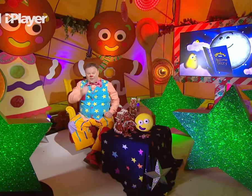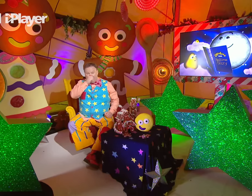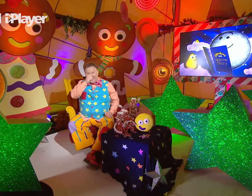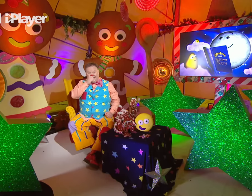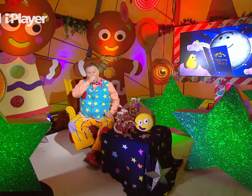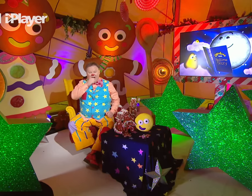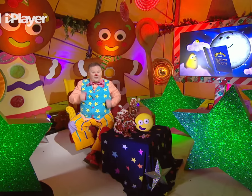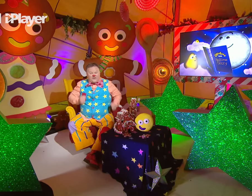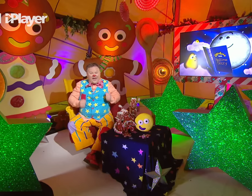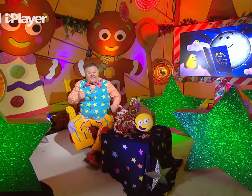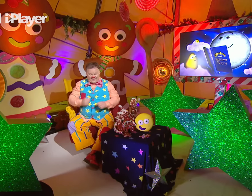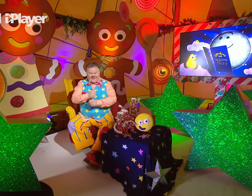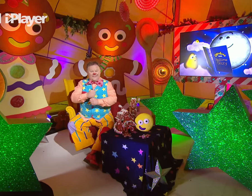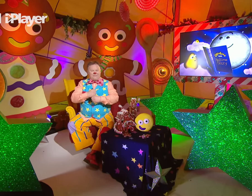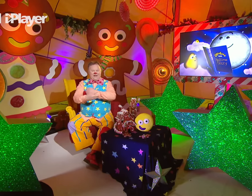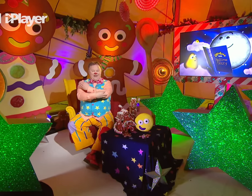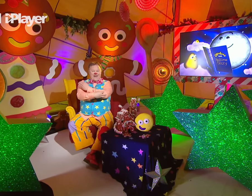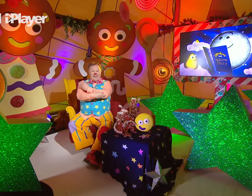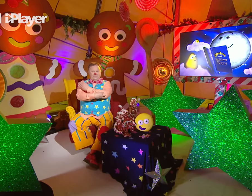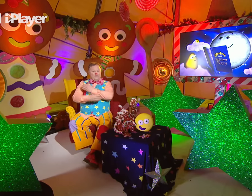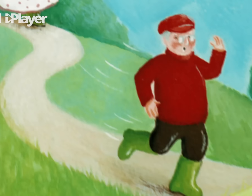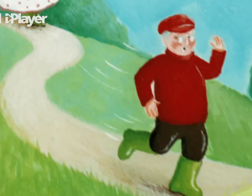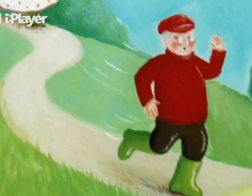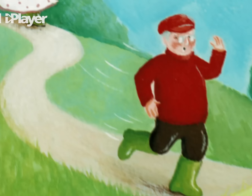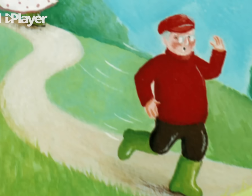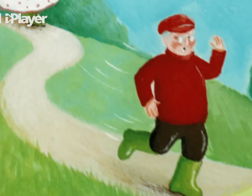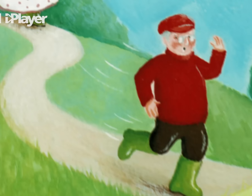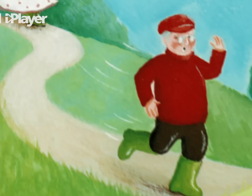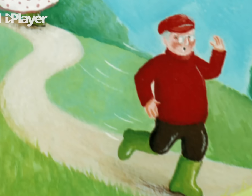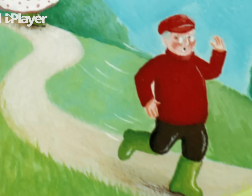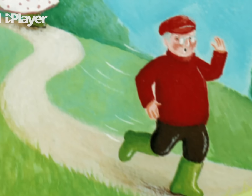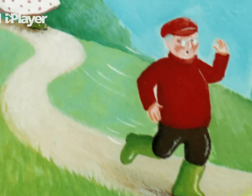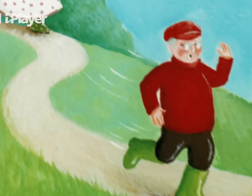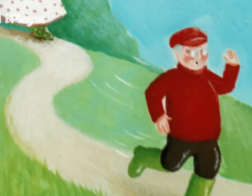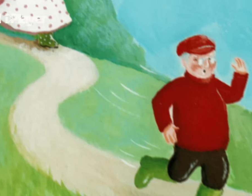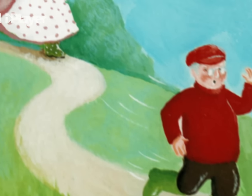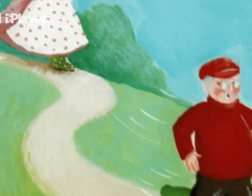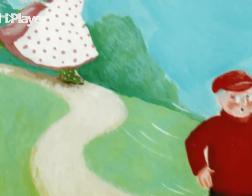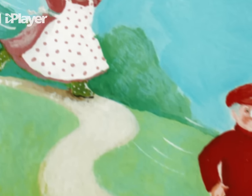the pig chased the gingerbread man followed by the little old man and the little old woman